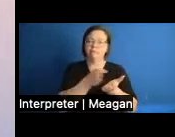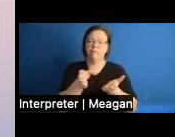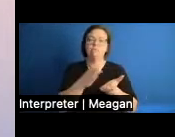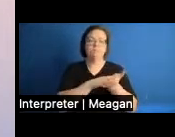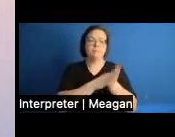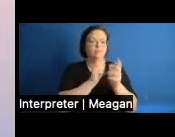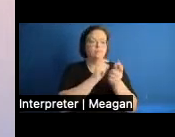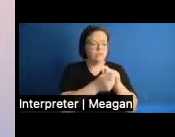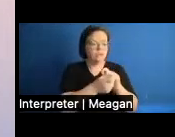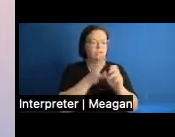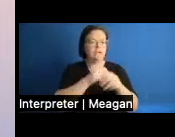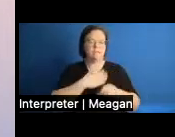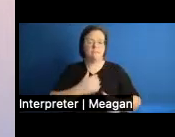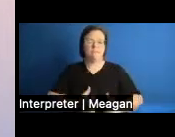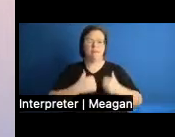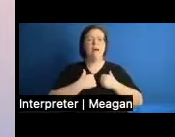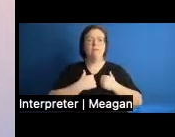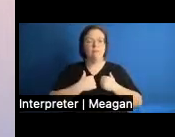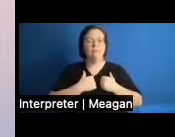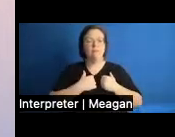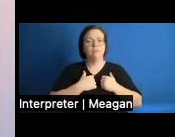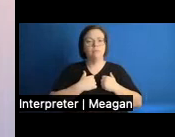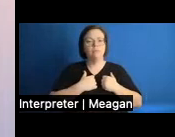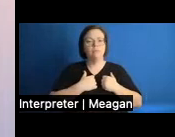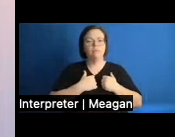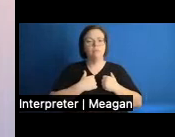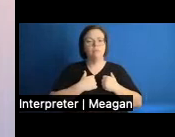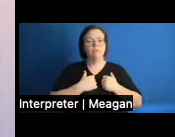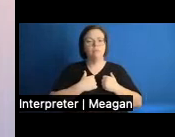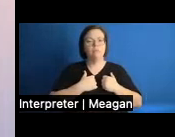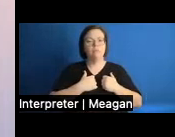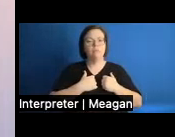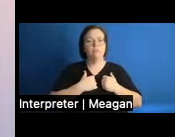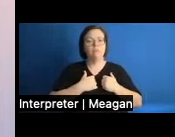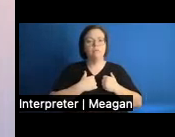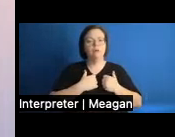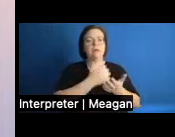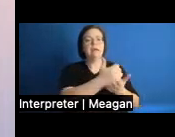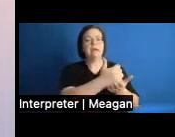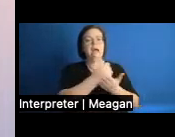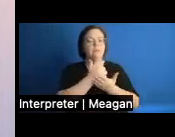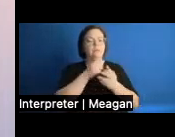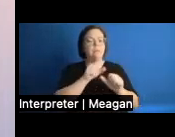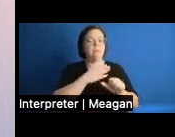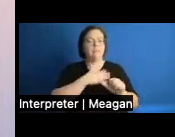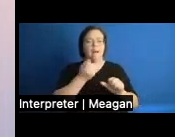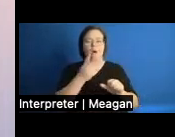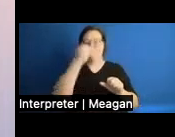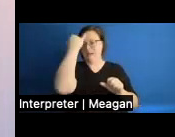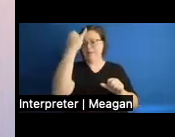that I was living in. And it helped me kind of balance my own idea of despair, and try and